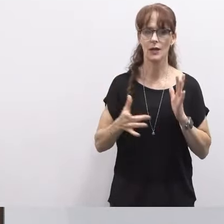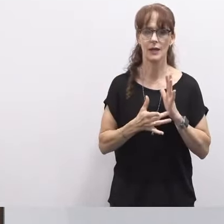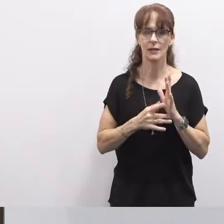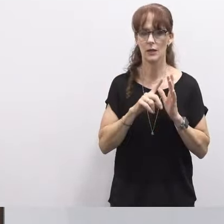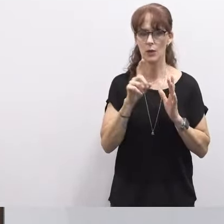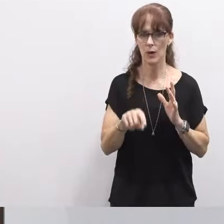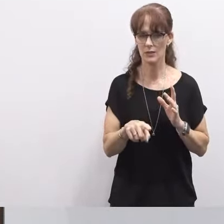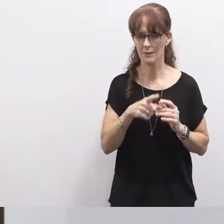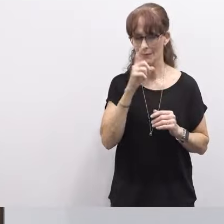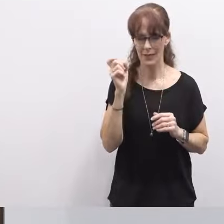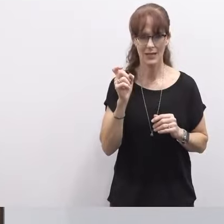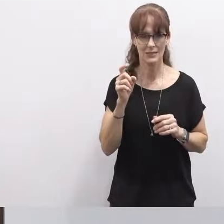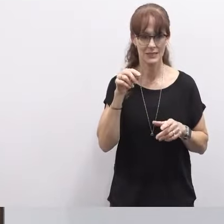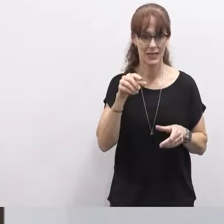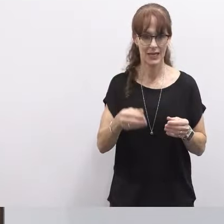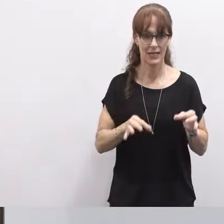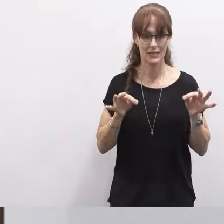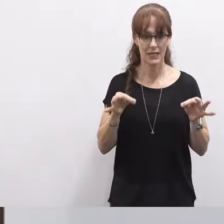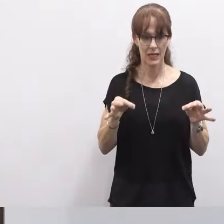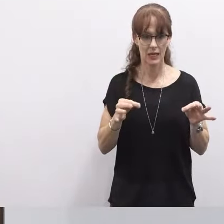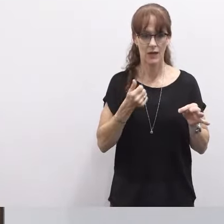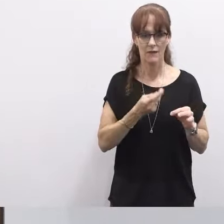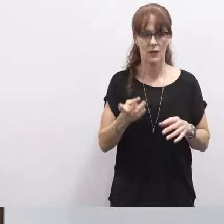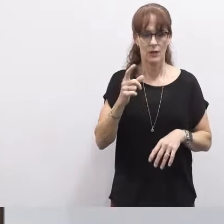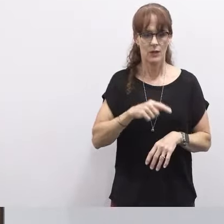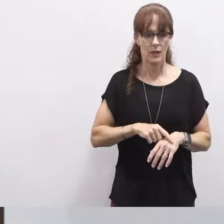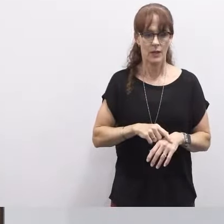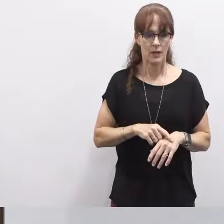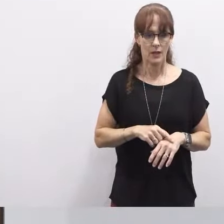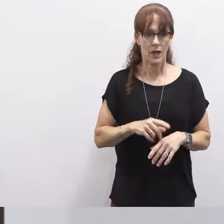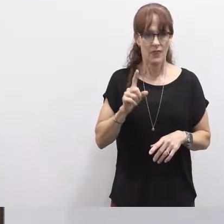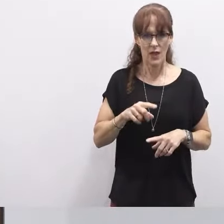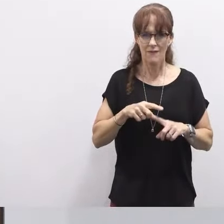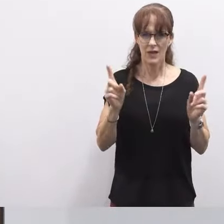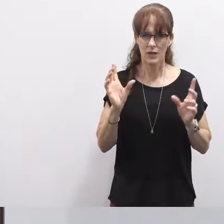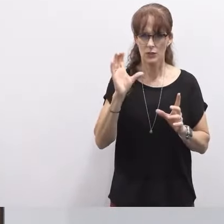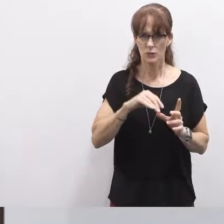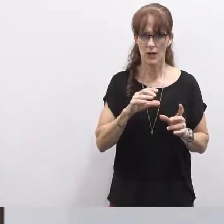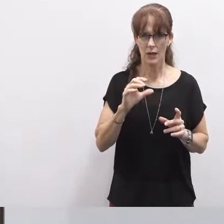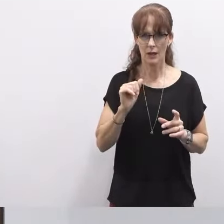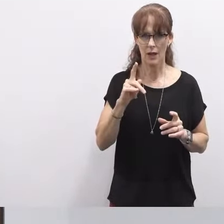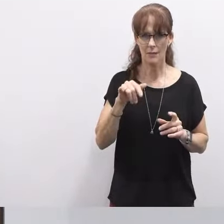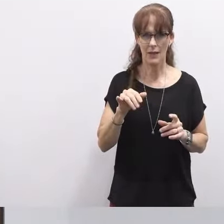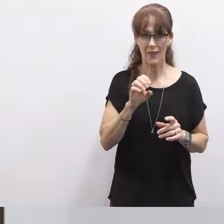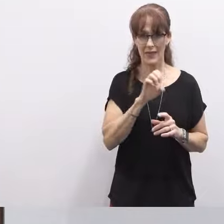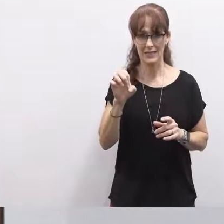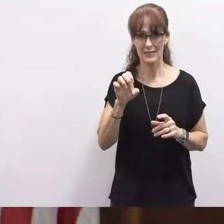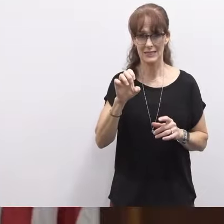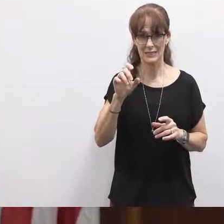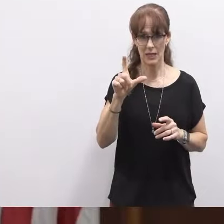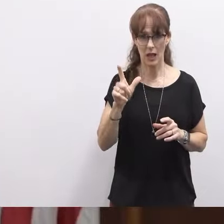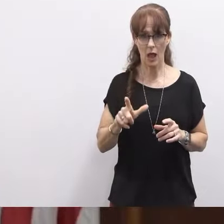just because it's in here a couple of times, there is this very strange anomaly on the east side of Long Beach